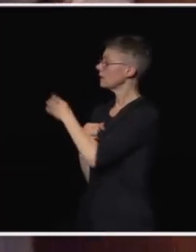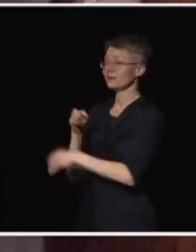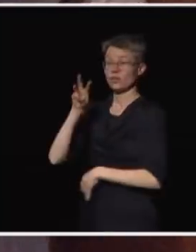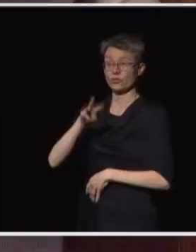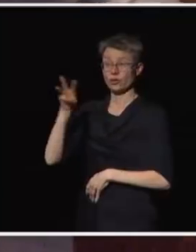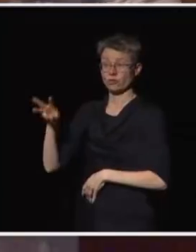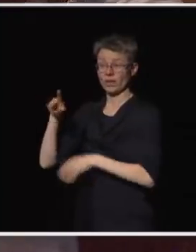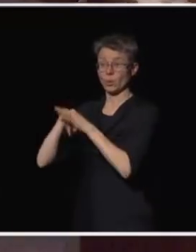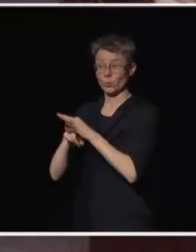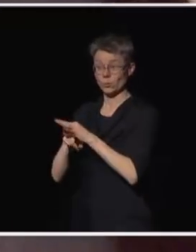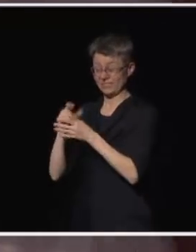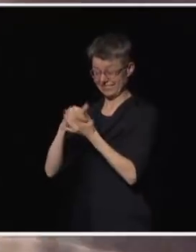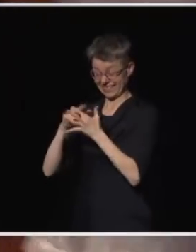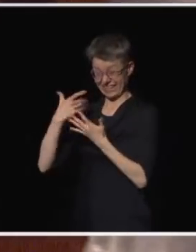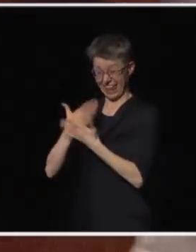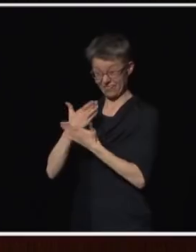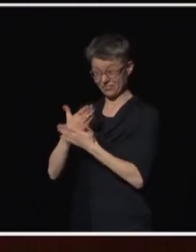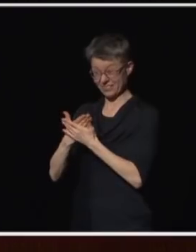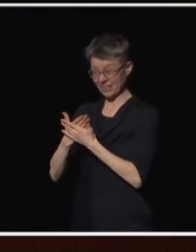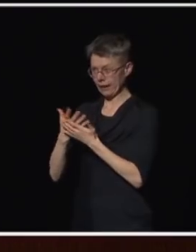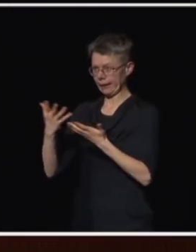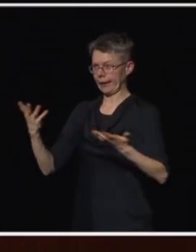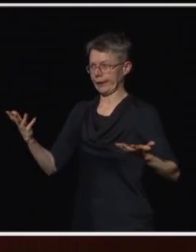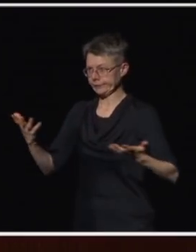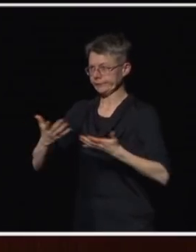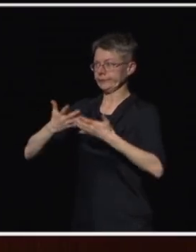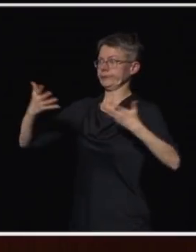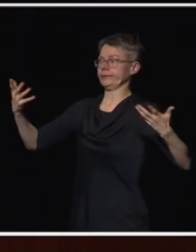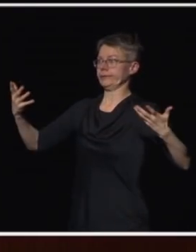For the Kanye West, I'd say you might need to give a tiny bit of context there with that. Thanks.